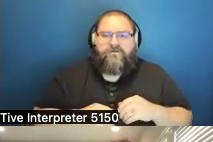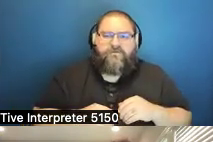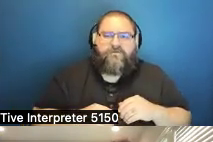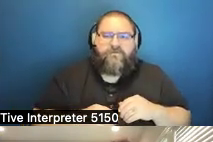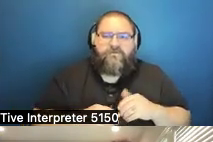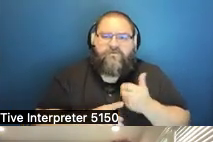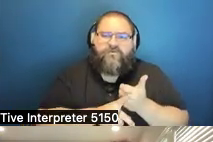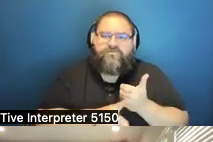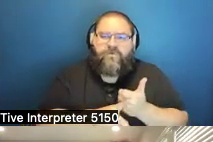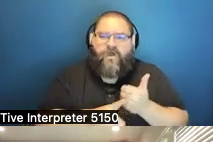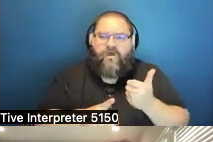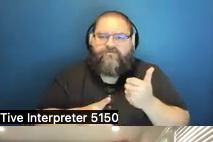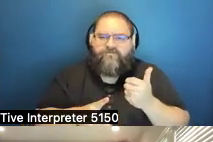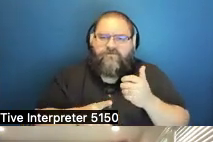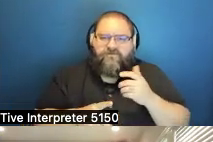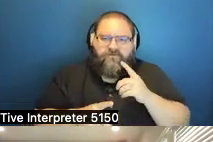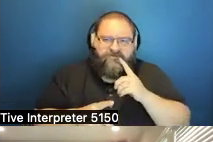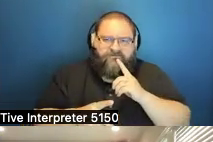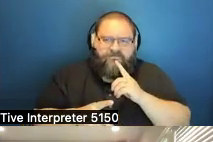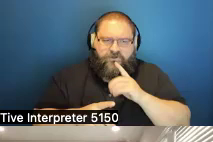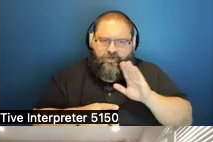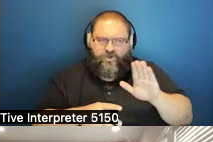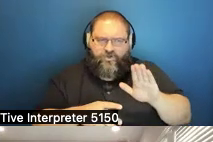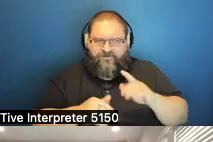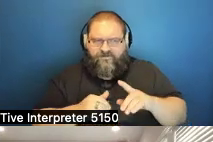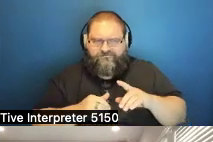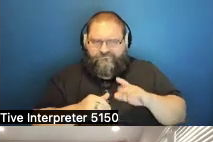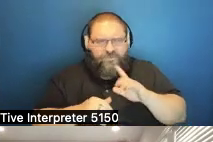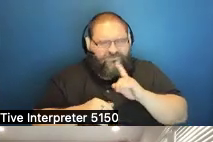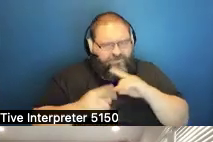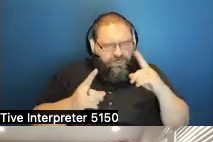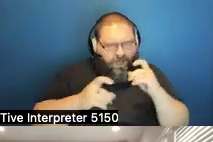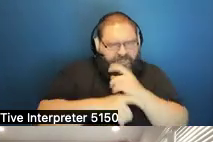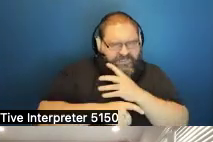19:35:18 complex and life-threatening. 19:35:21 She would intubator